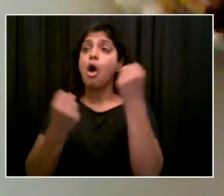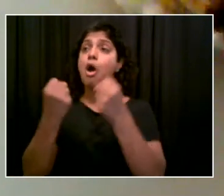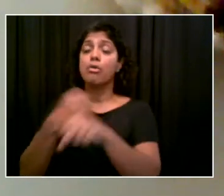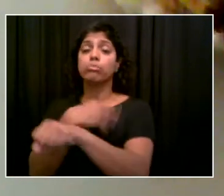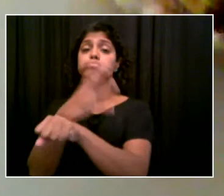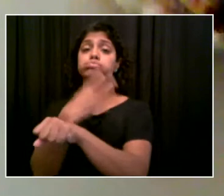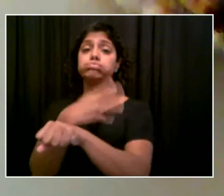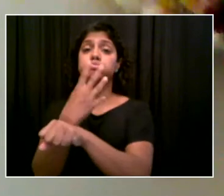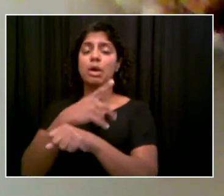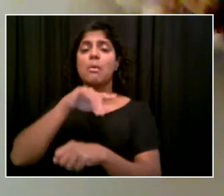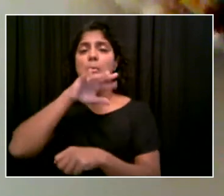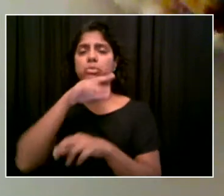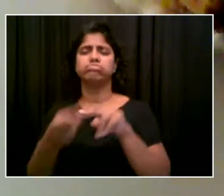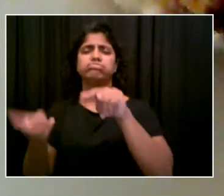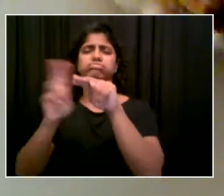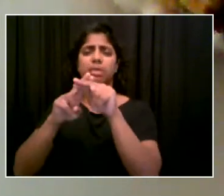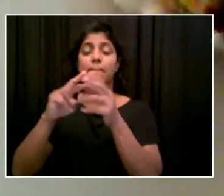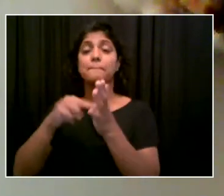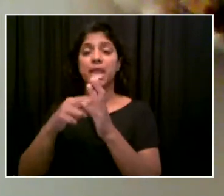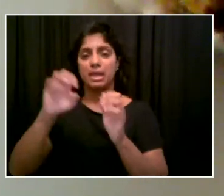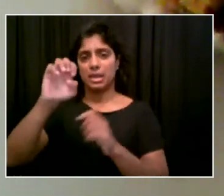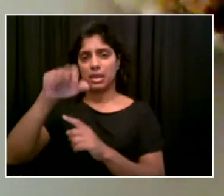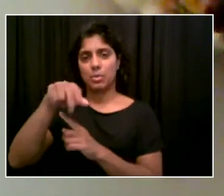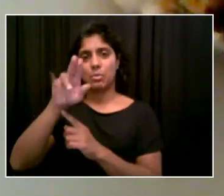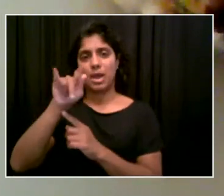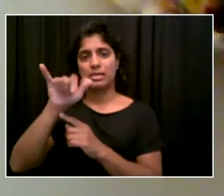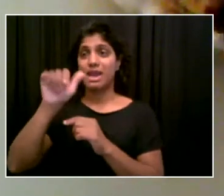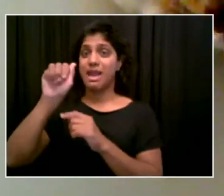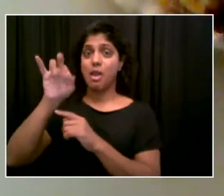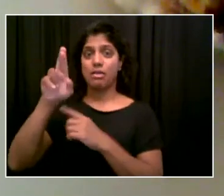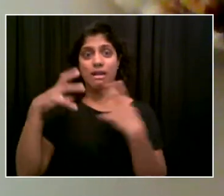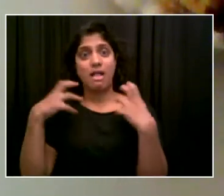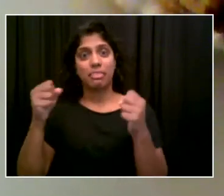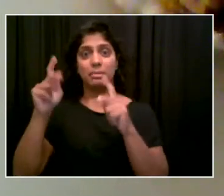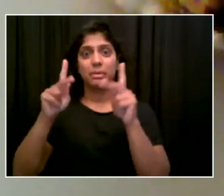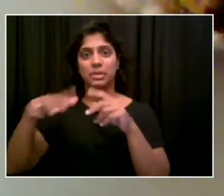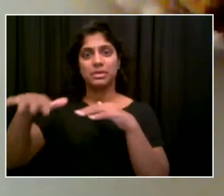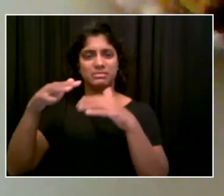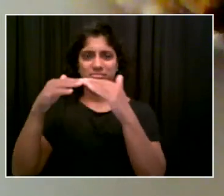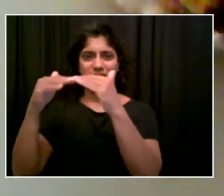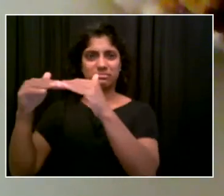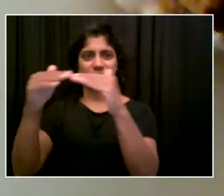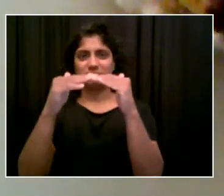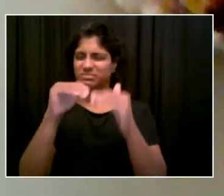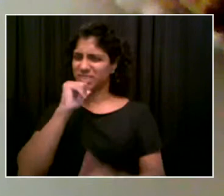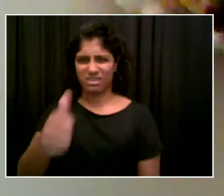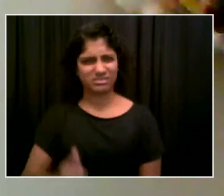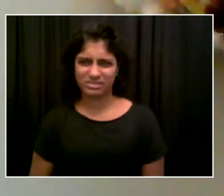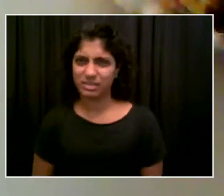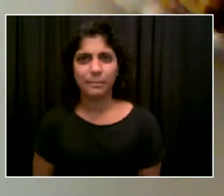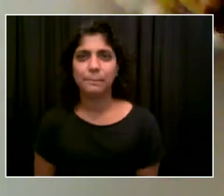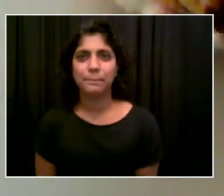WE NEED TO MAKE SURE THAT FOLKS IN CARS CAN GO INTO A RELIABLE, SAFE AND CLEAN